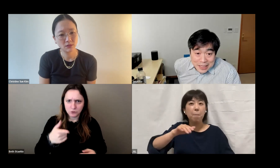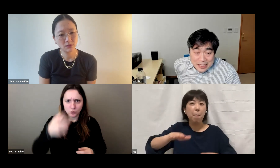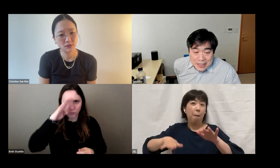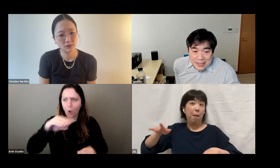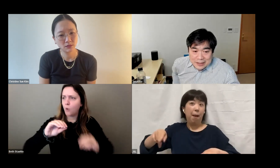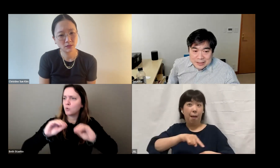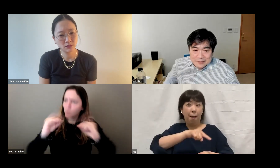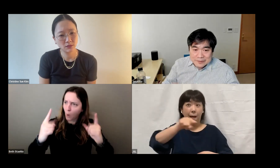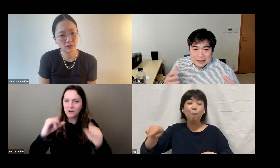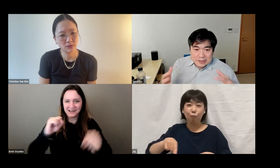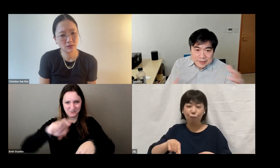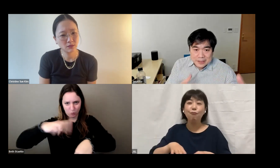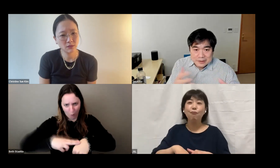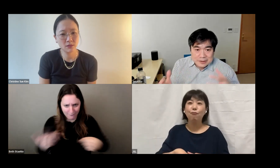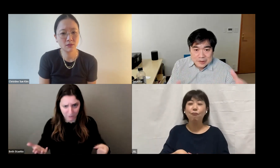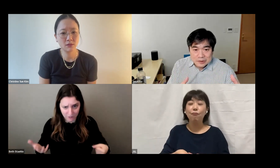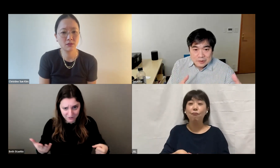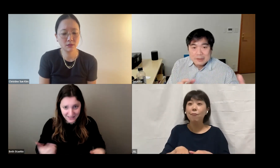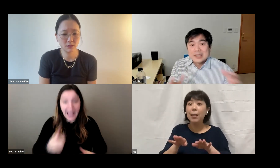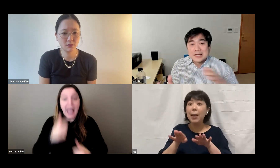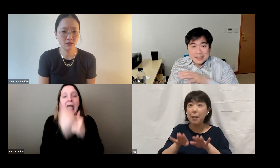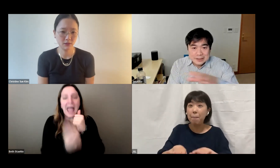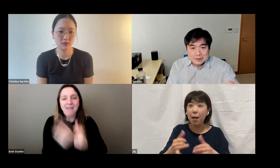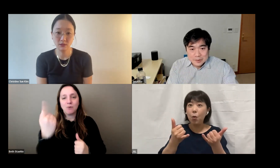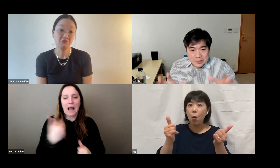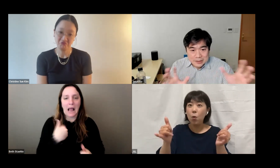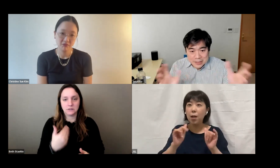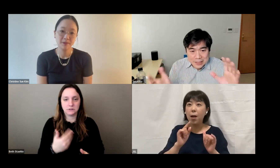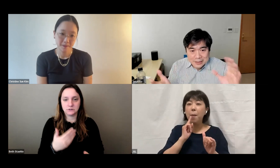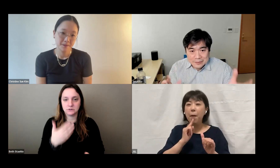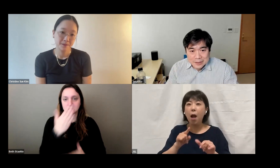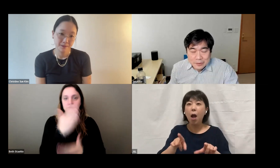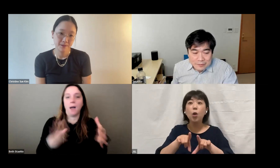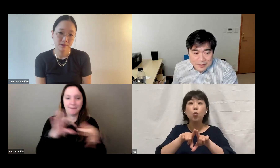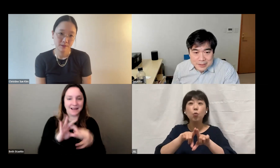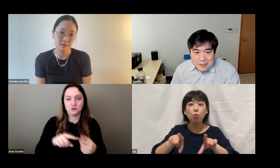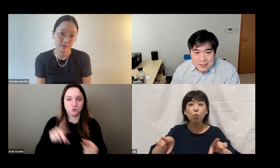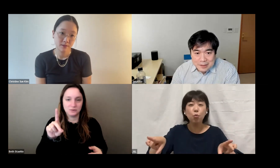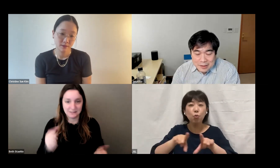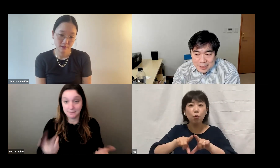And I think it's very difficult to organize with this kind of amorphous thing.